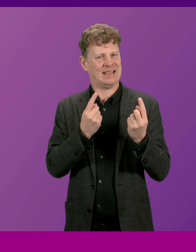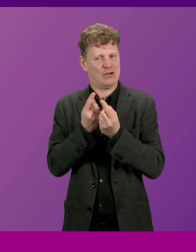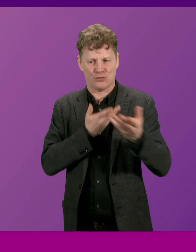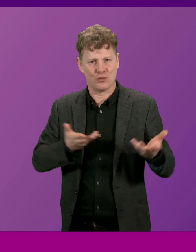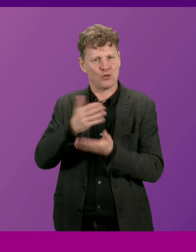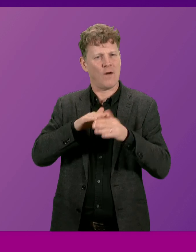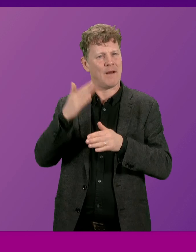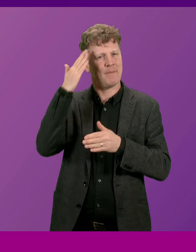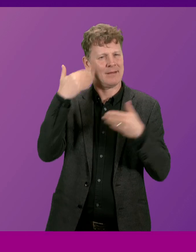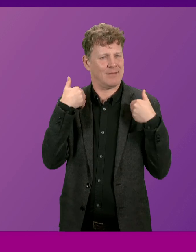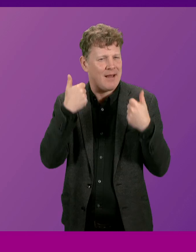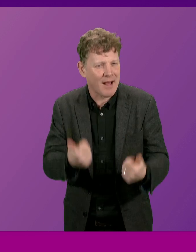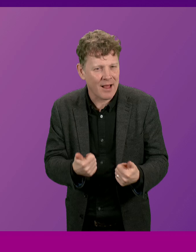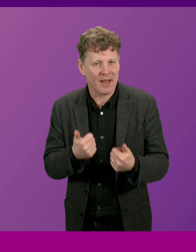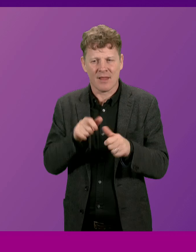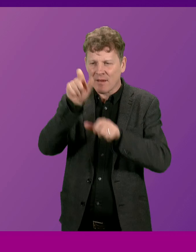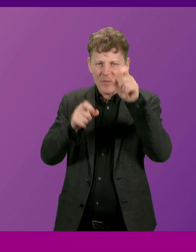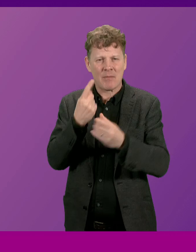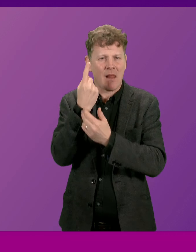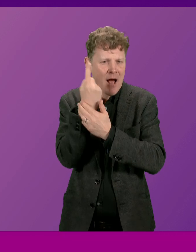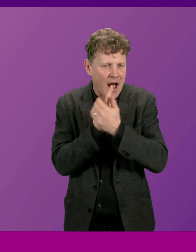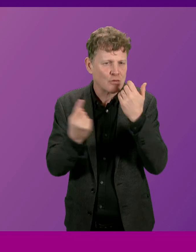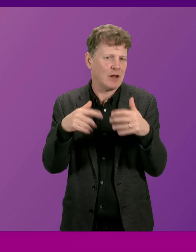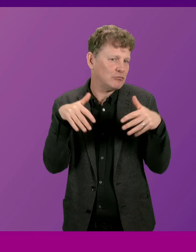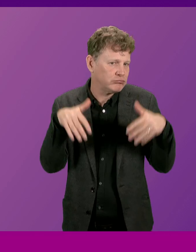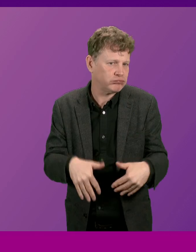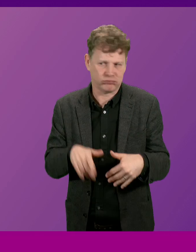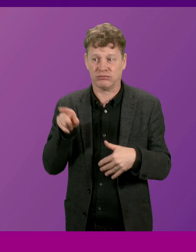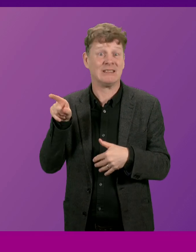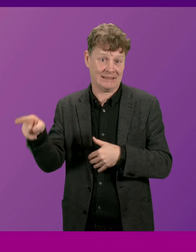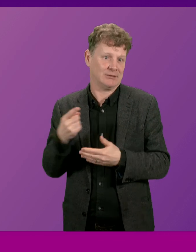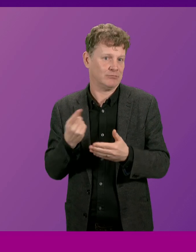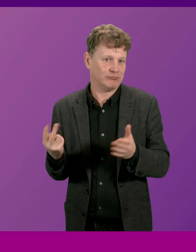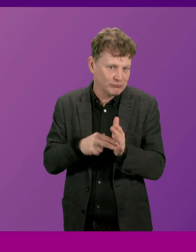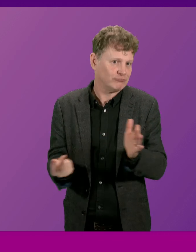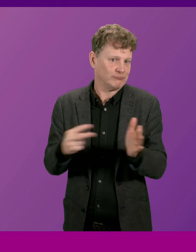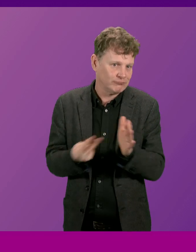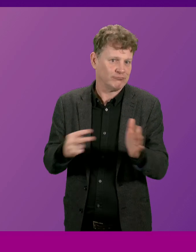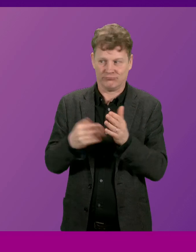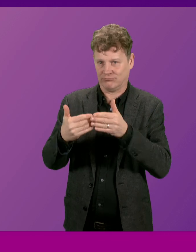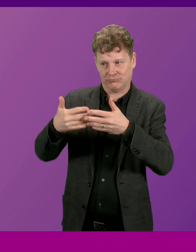who are wrestling with social isolation and loneliness, and I commend him for doing that.